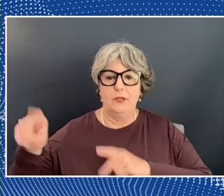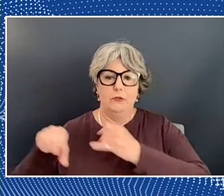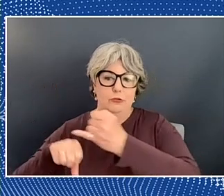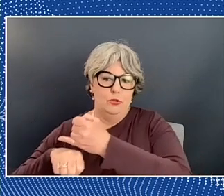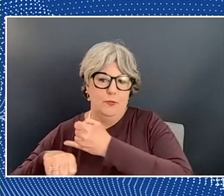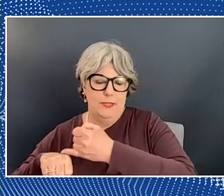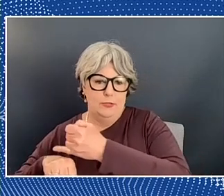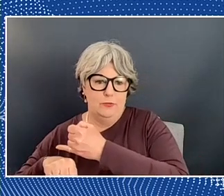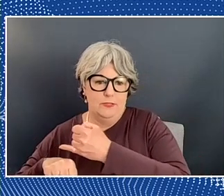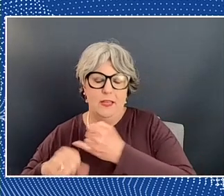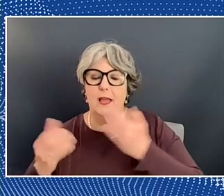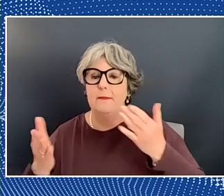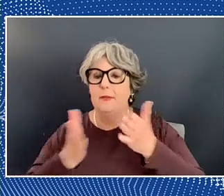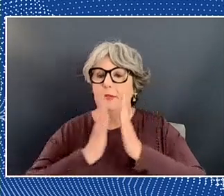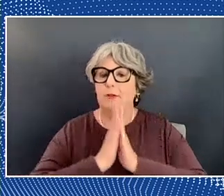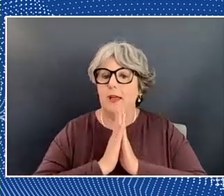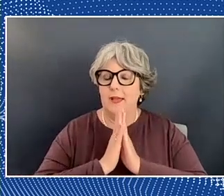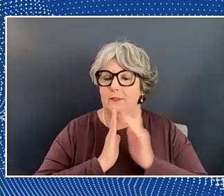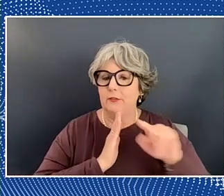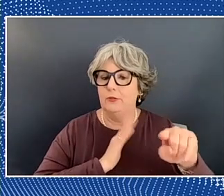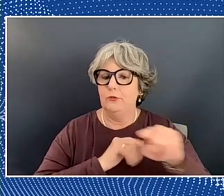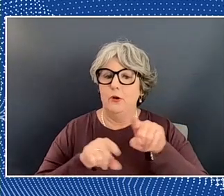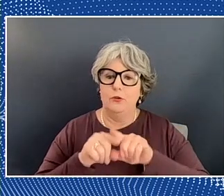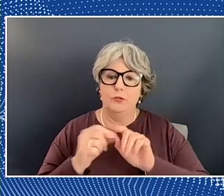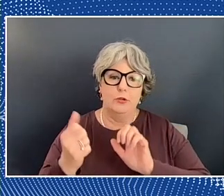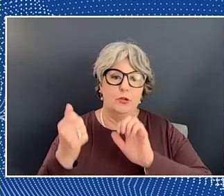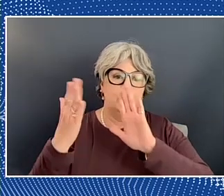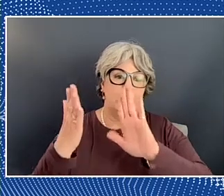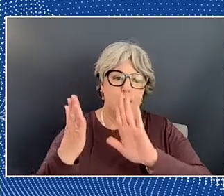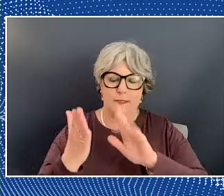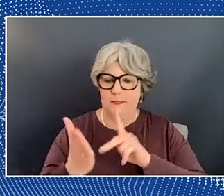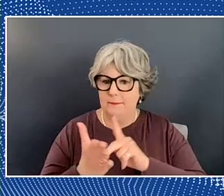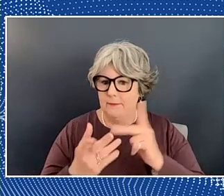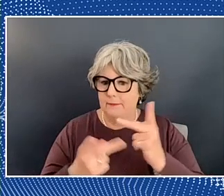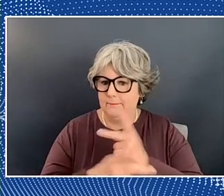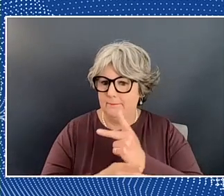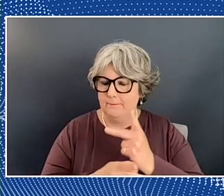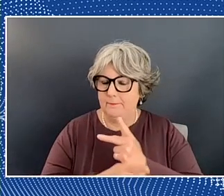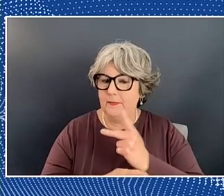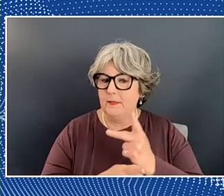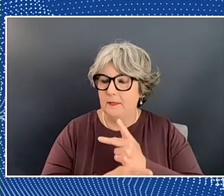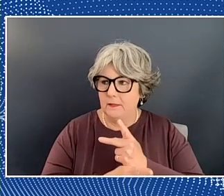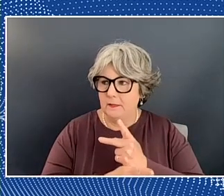I am here to ask this committee to also address this repayment calculation inequity, and how student loans are